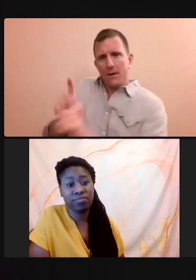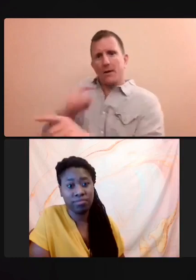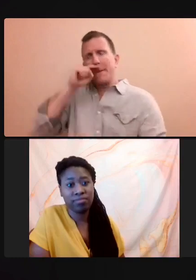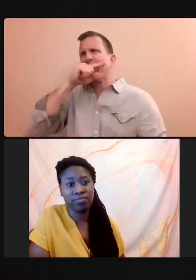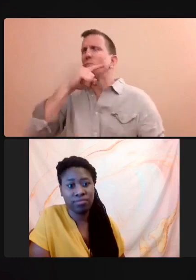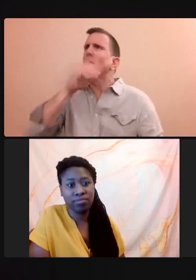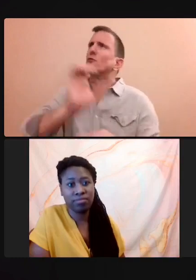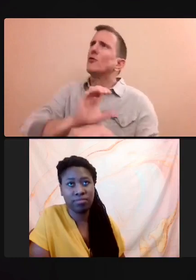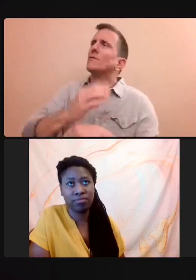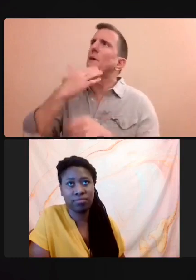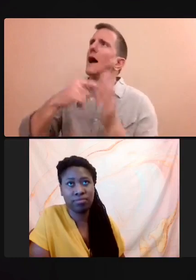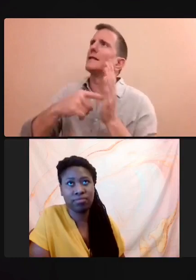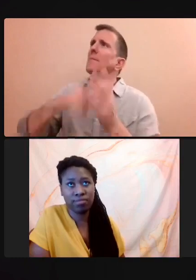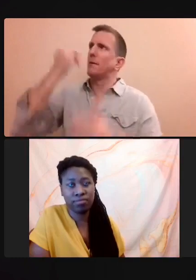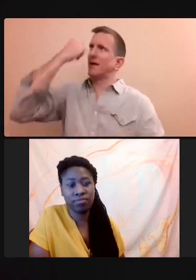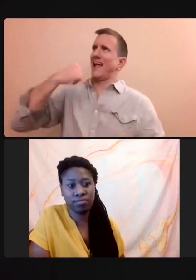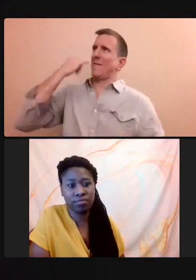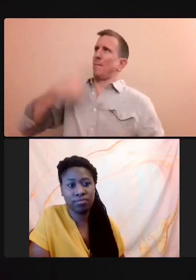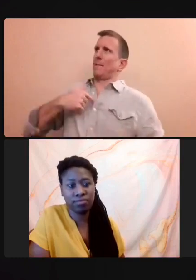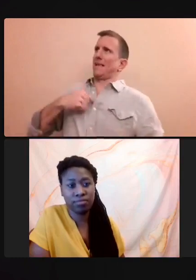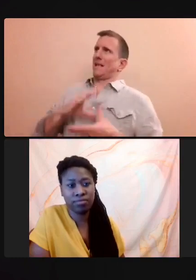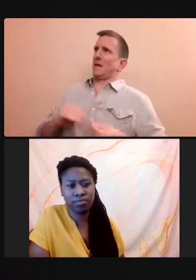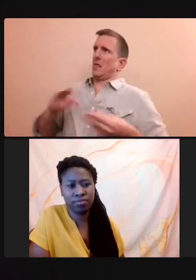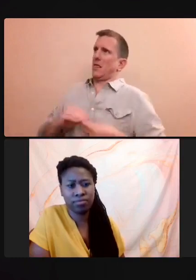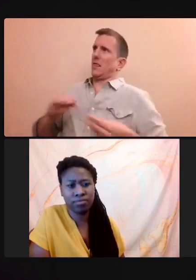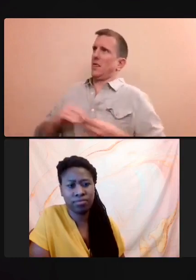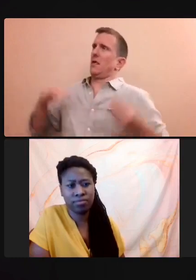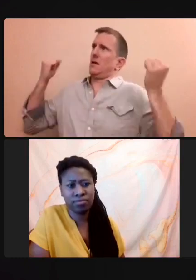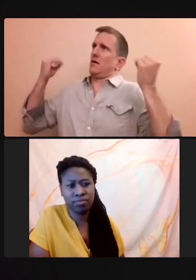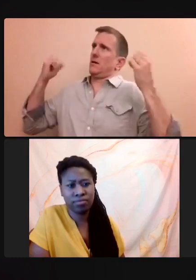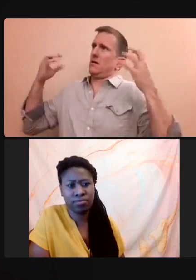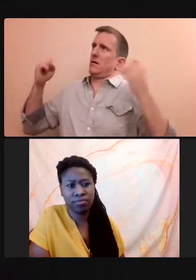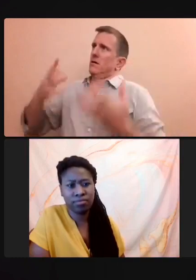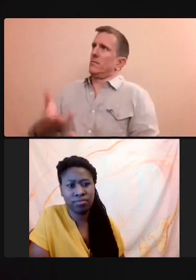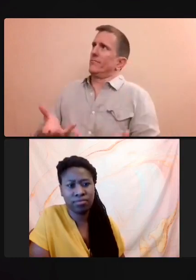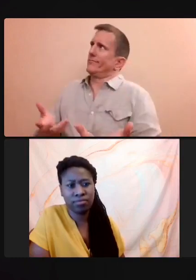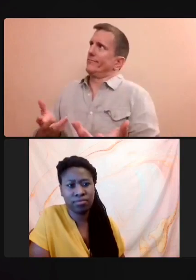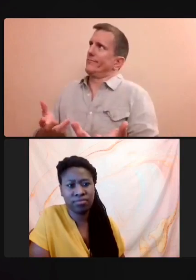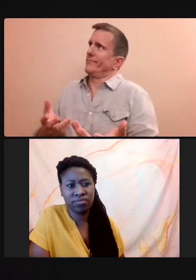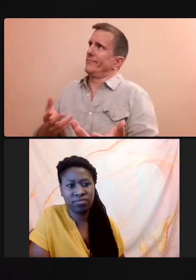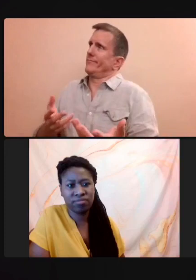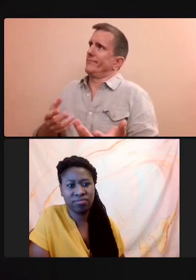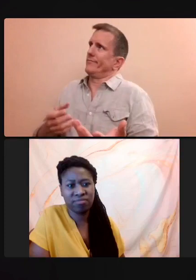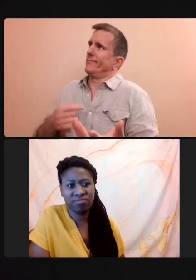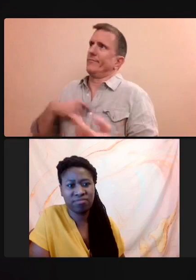Yeah, obviously how to produce spoken language and the specific words